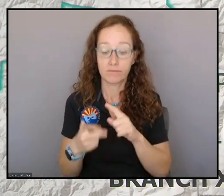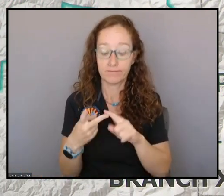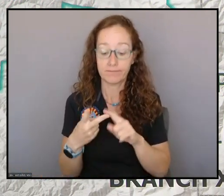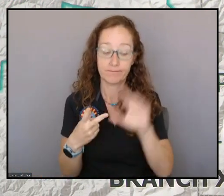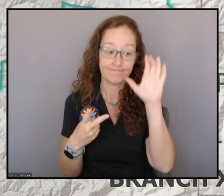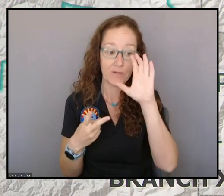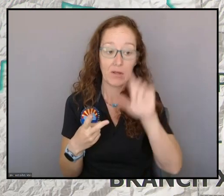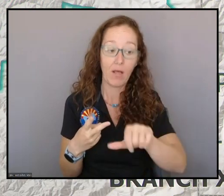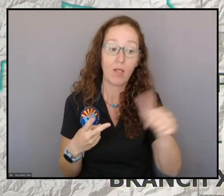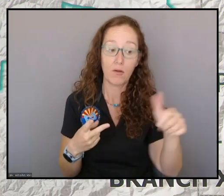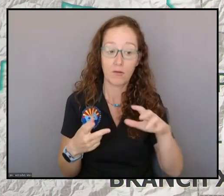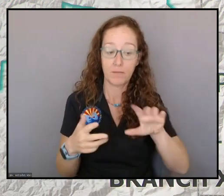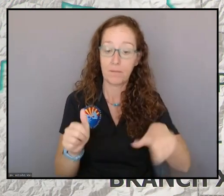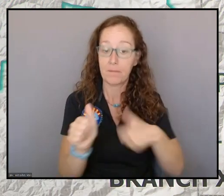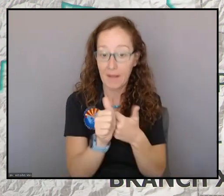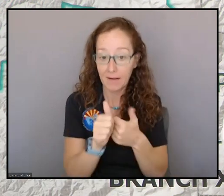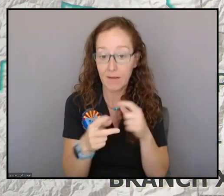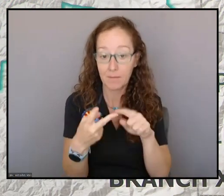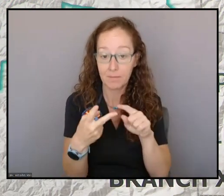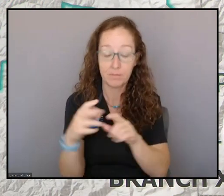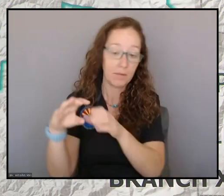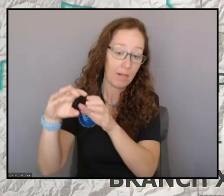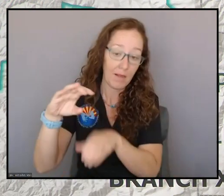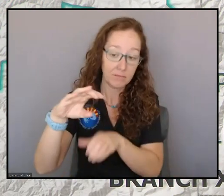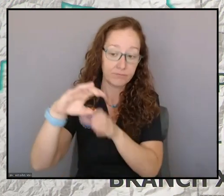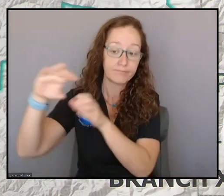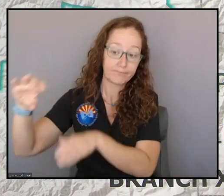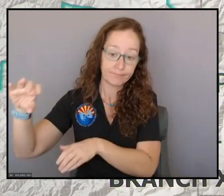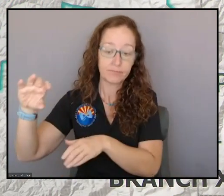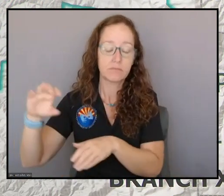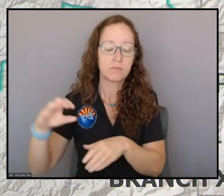backups as we go. So, we have a plan in place that covers the